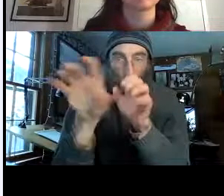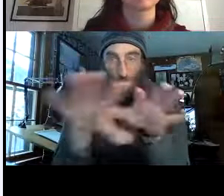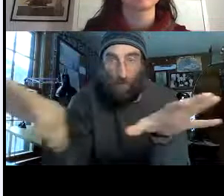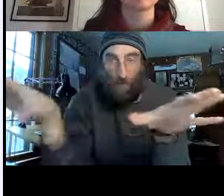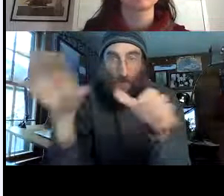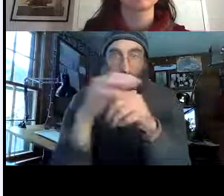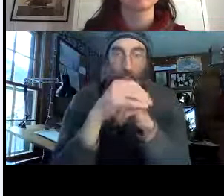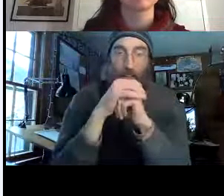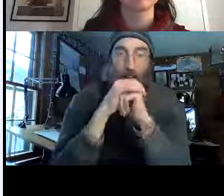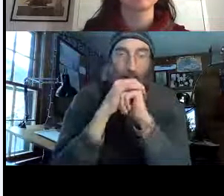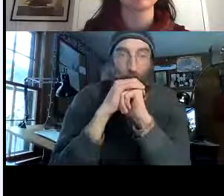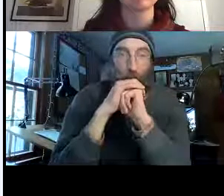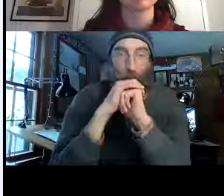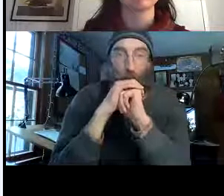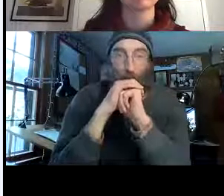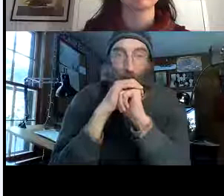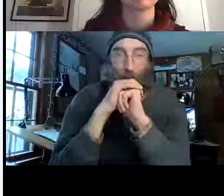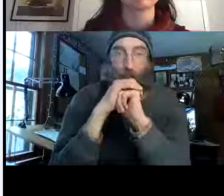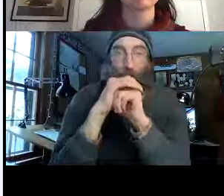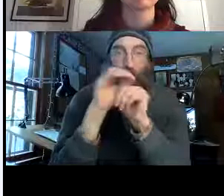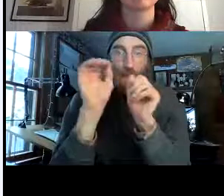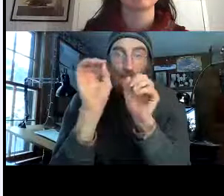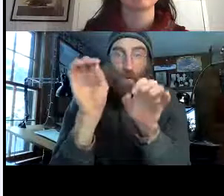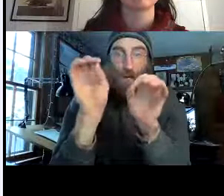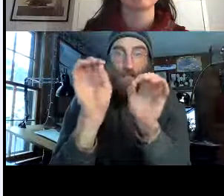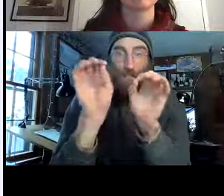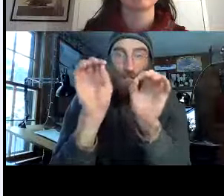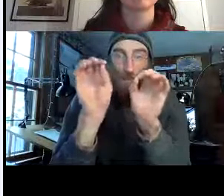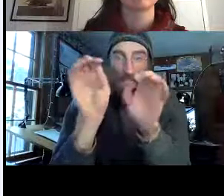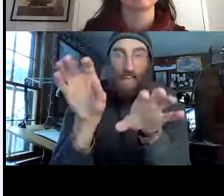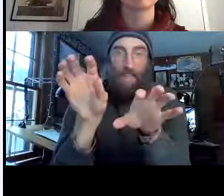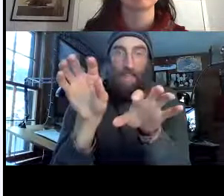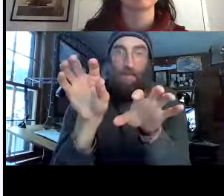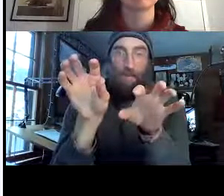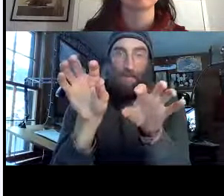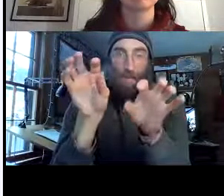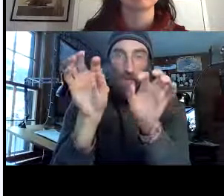or part of the regiment, a few companies on the point of being sent in.